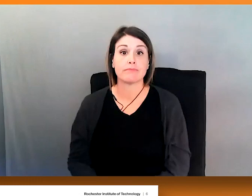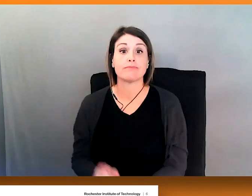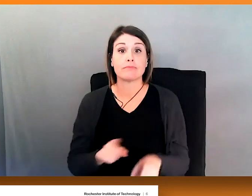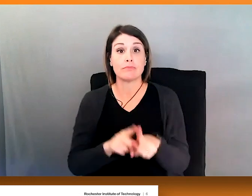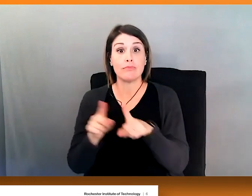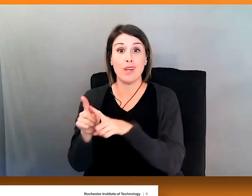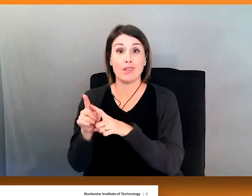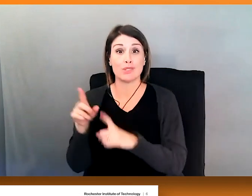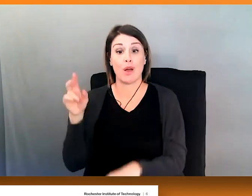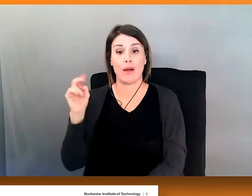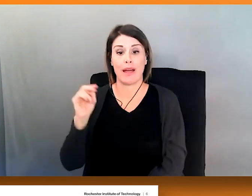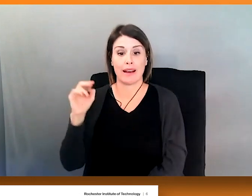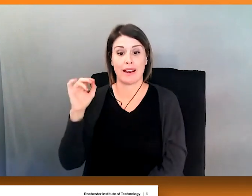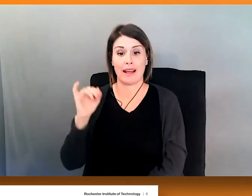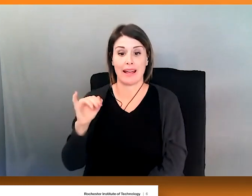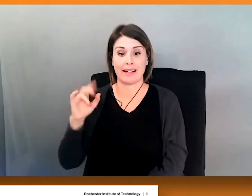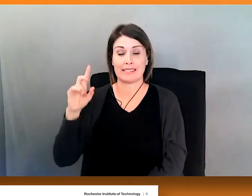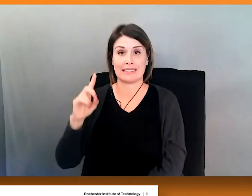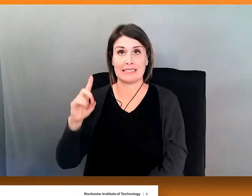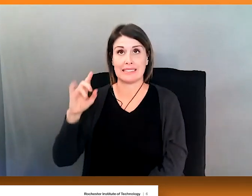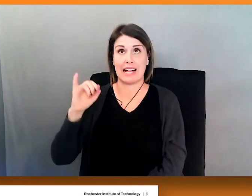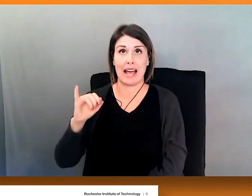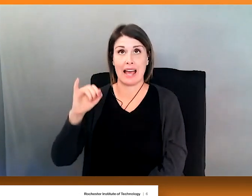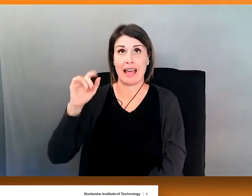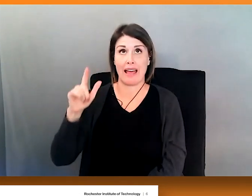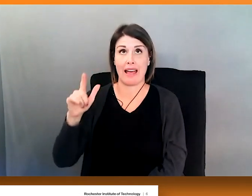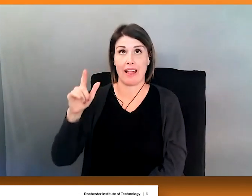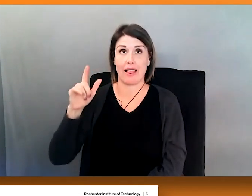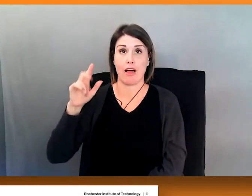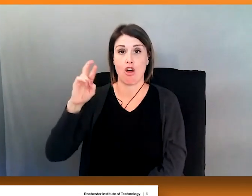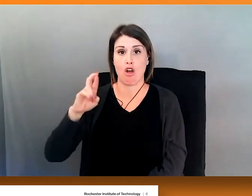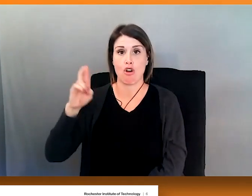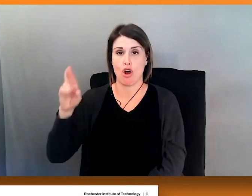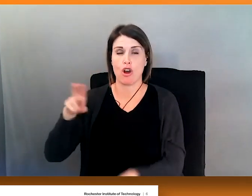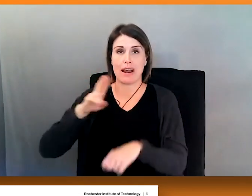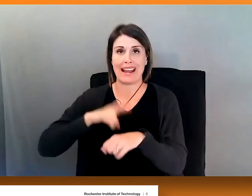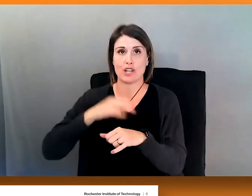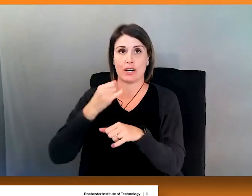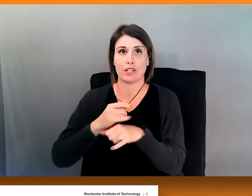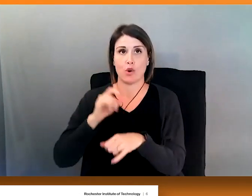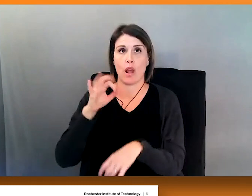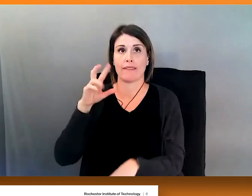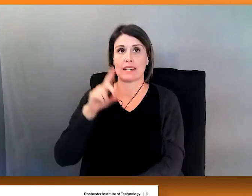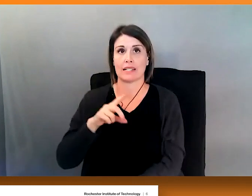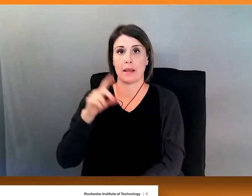Also NIDILRR, National Institute of Disability,